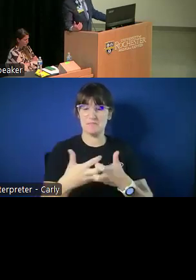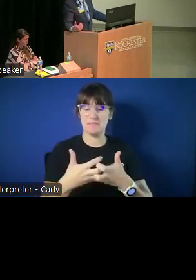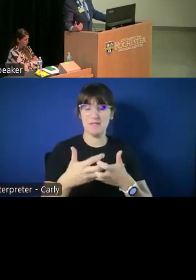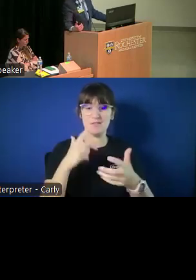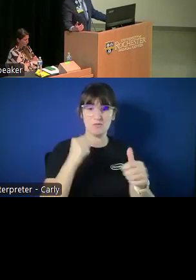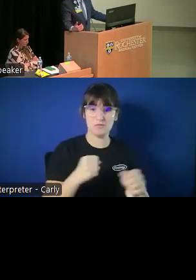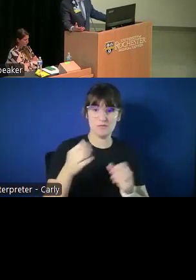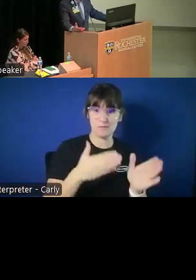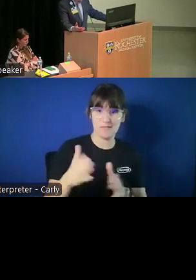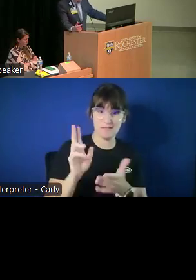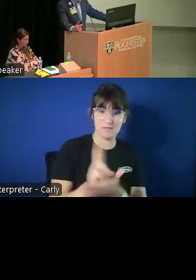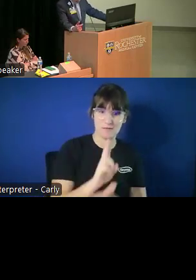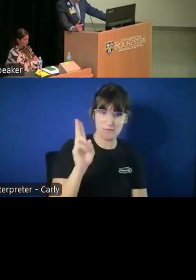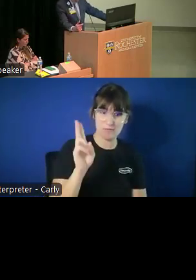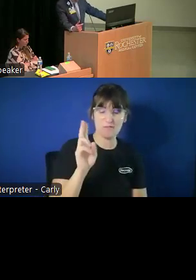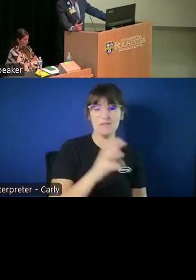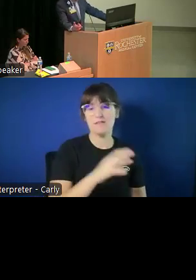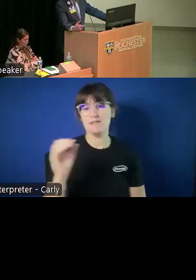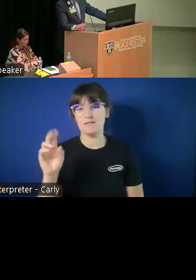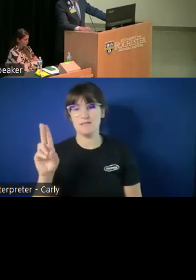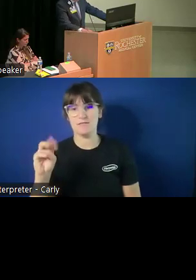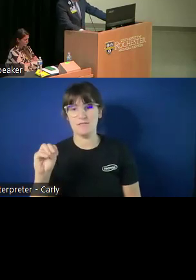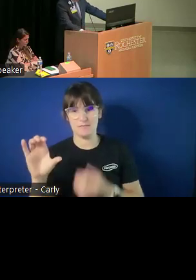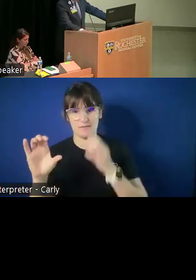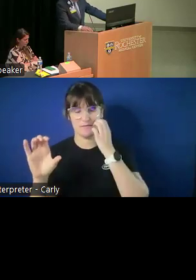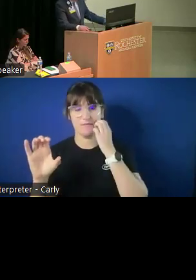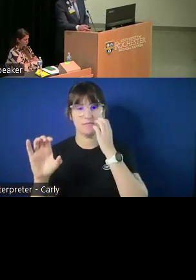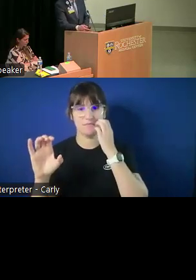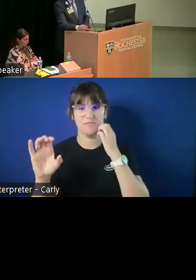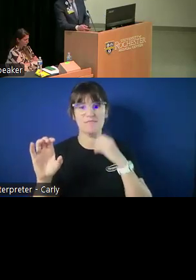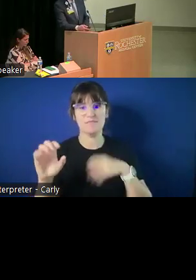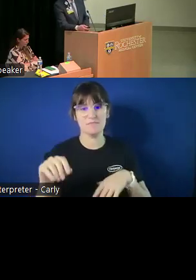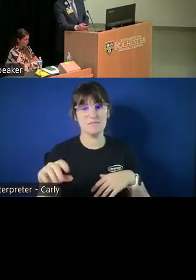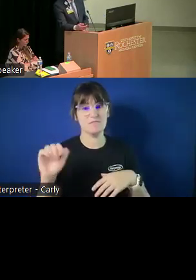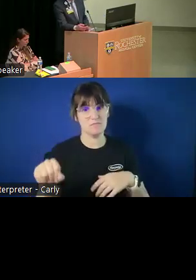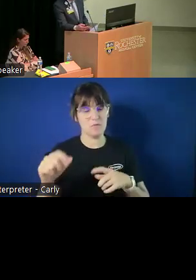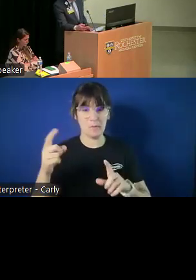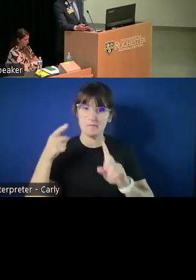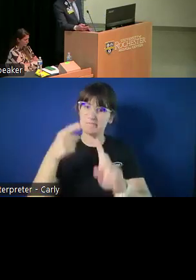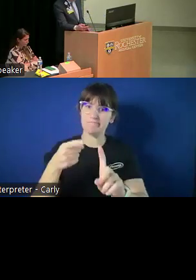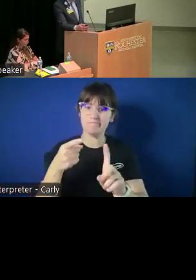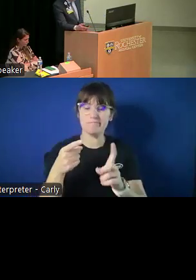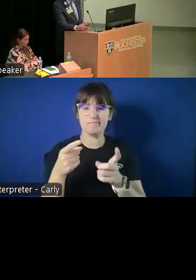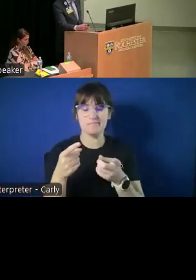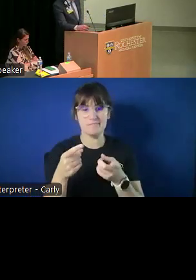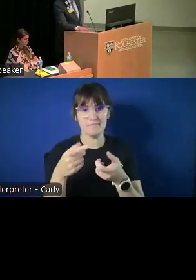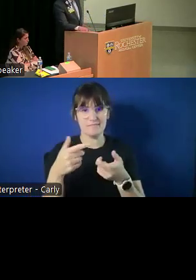university and URMC and that allowed us to pursue these major drivers of occupational distress so